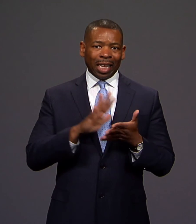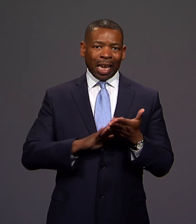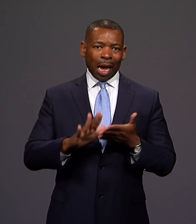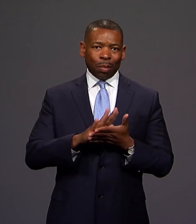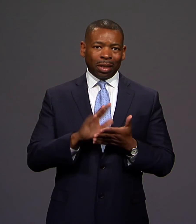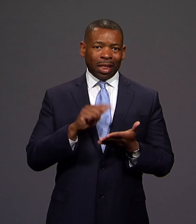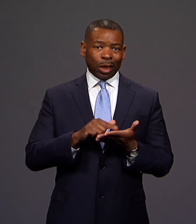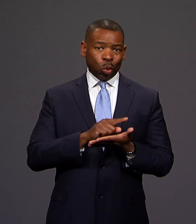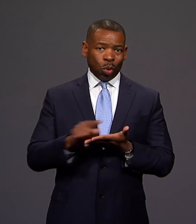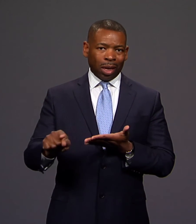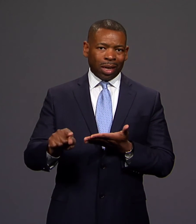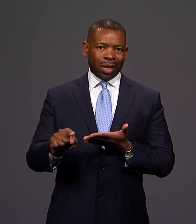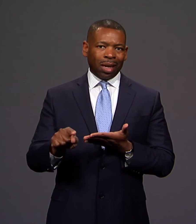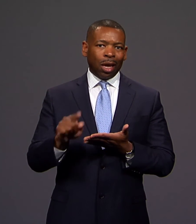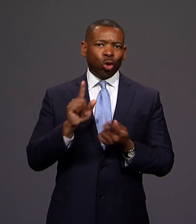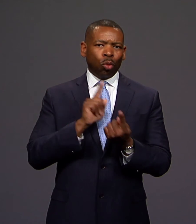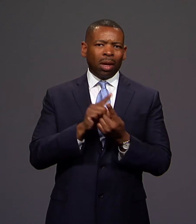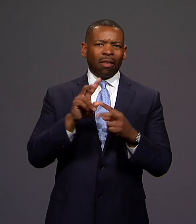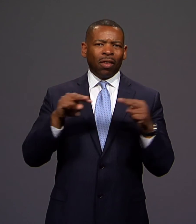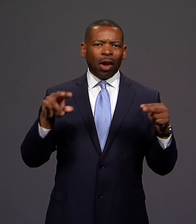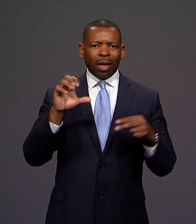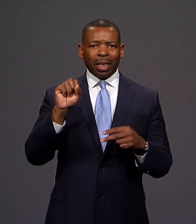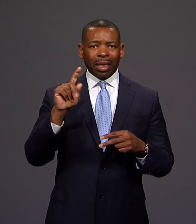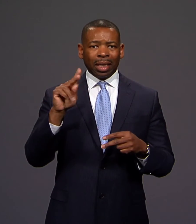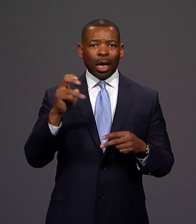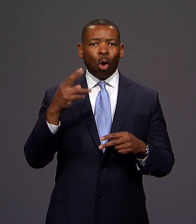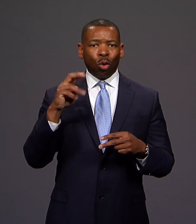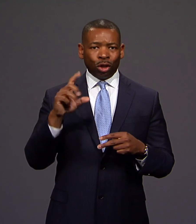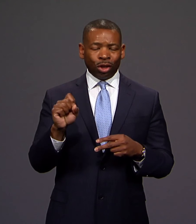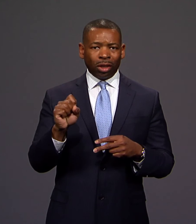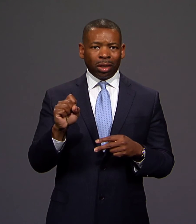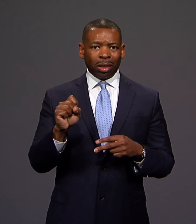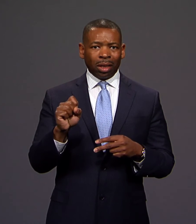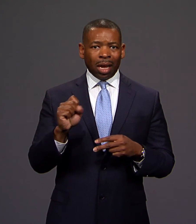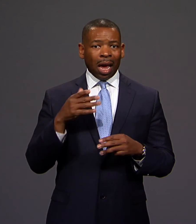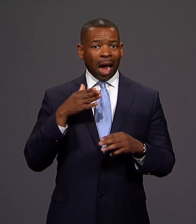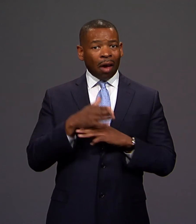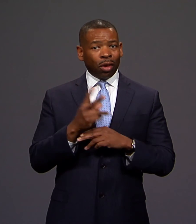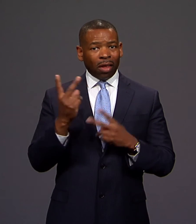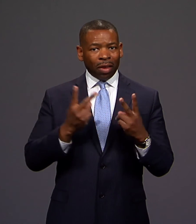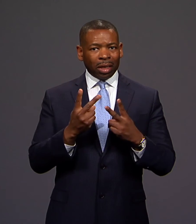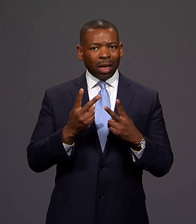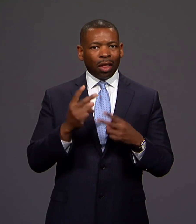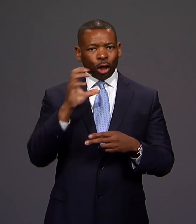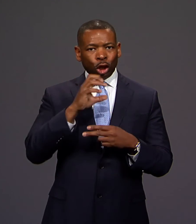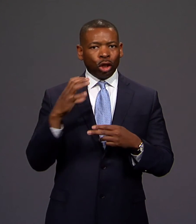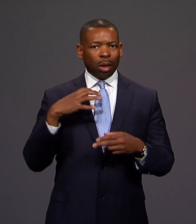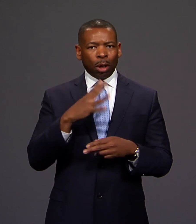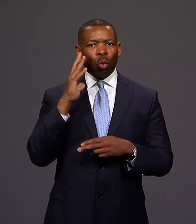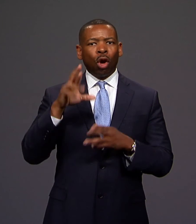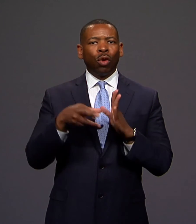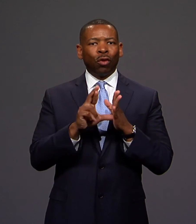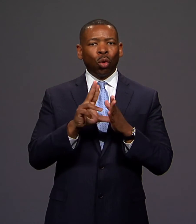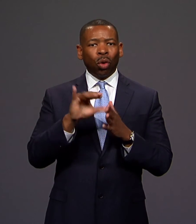He visited campus this week to meet with various stakeholders. After the visit, the search